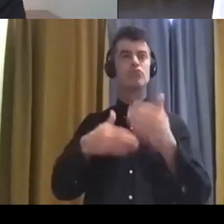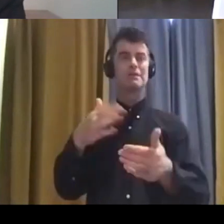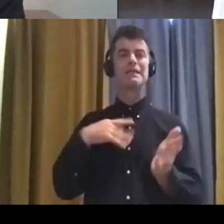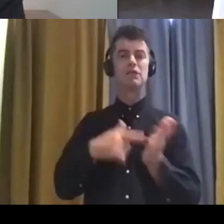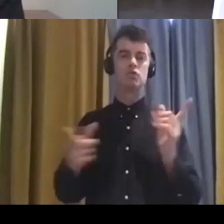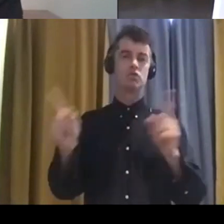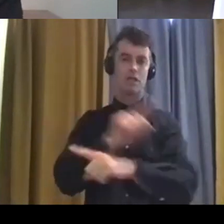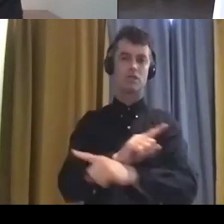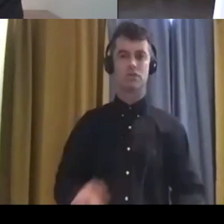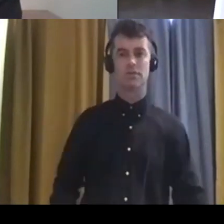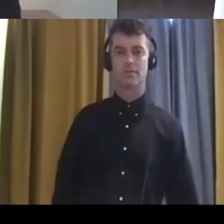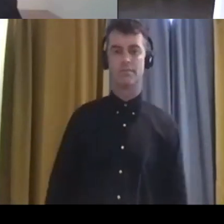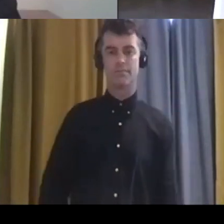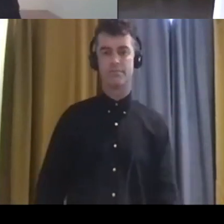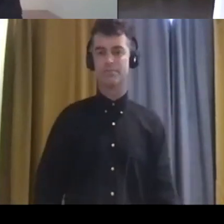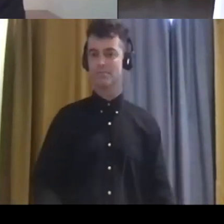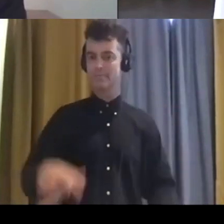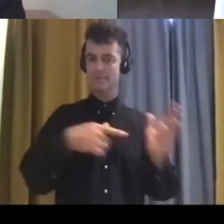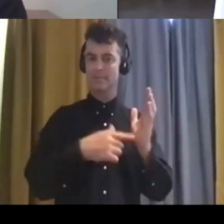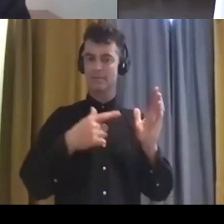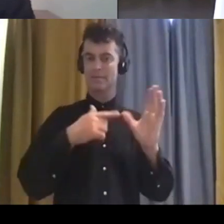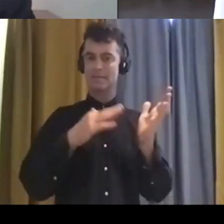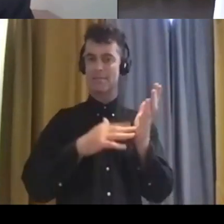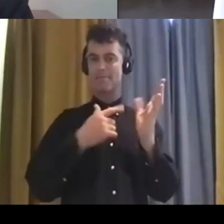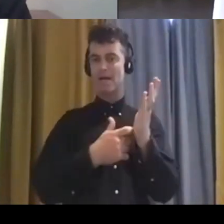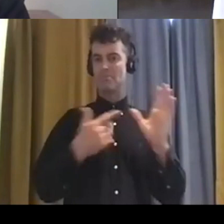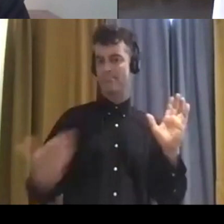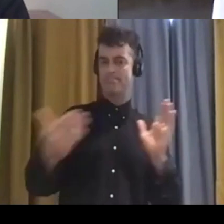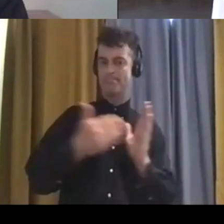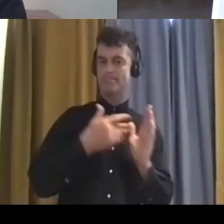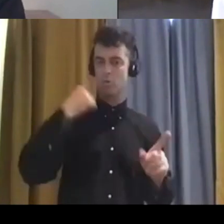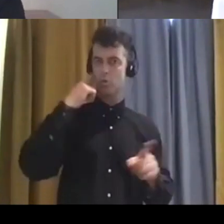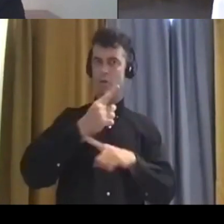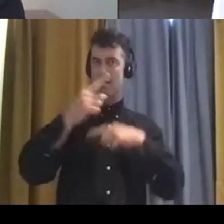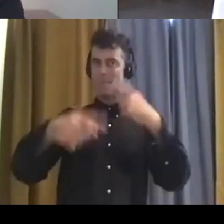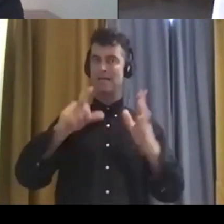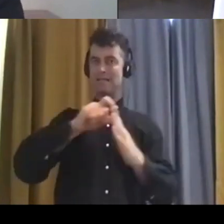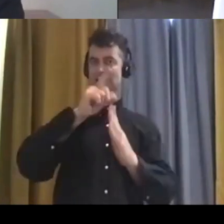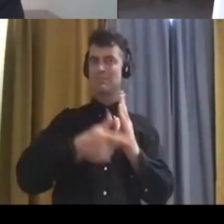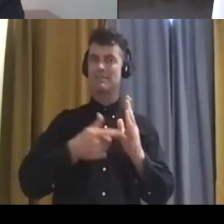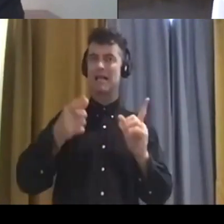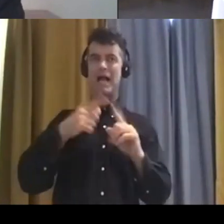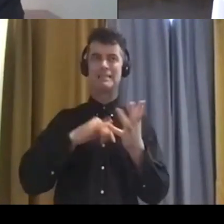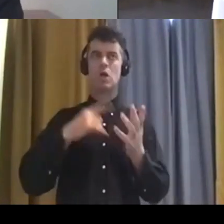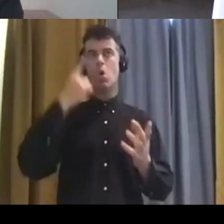And just on that Rachel, I think we're talking about disability as a homogenous group here